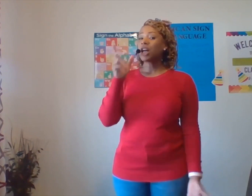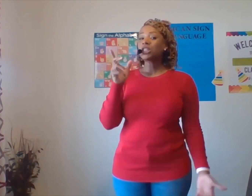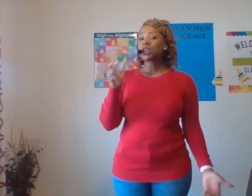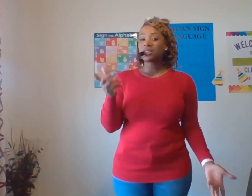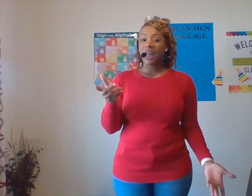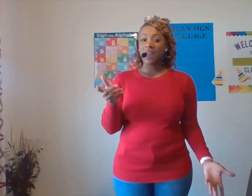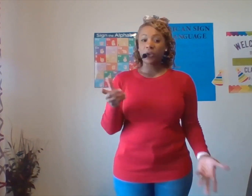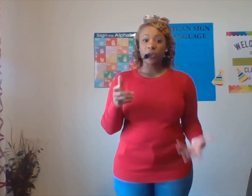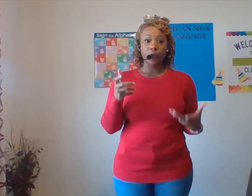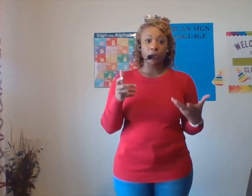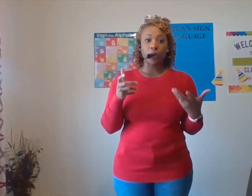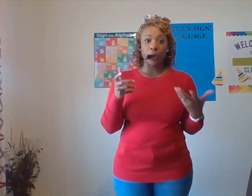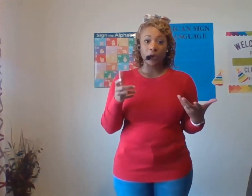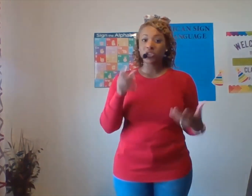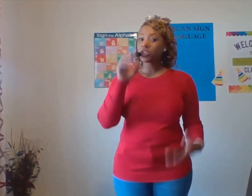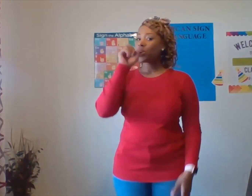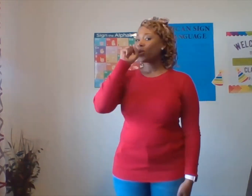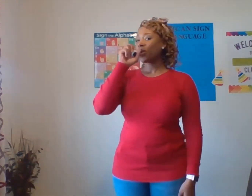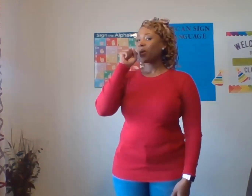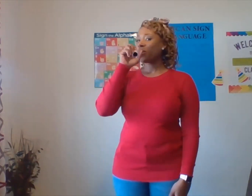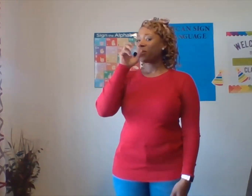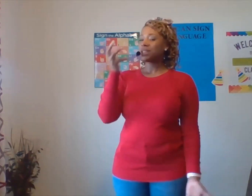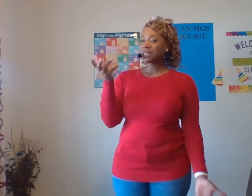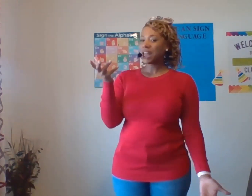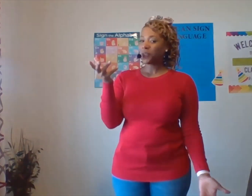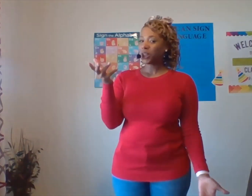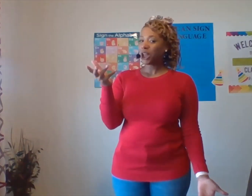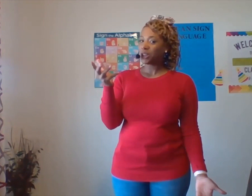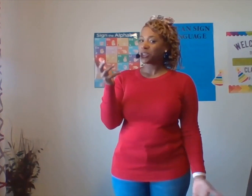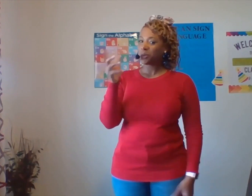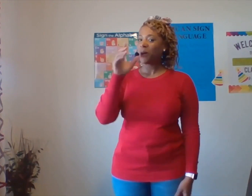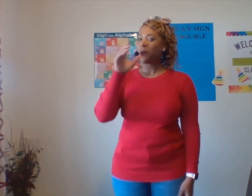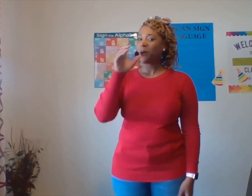also the sign for the fruit orange but it's the sign for the color as well